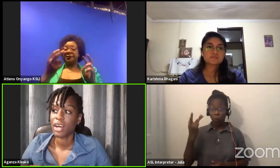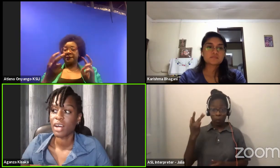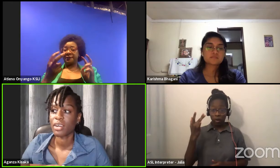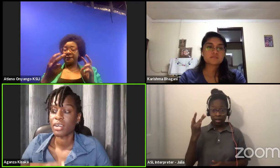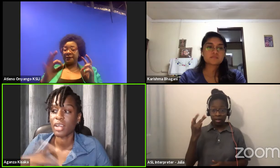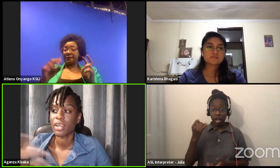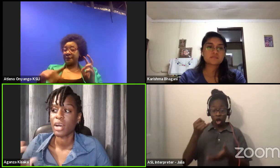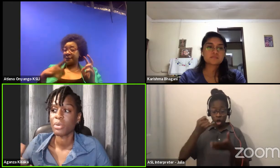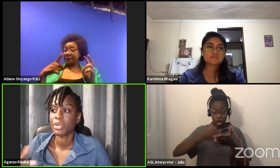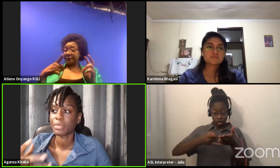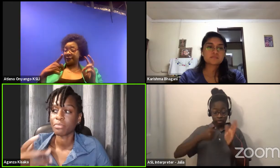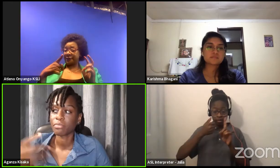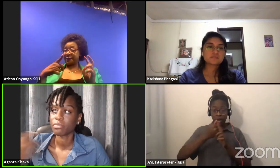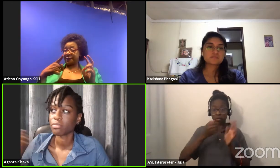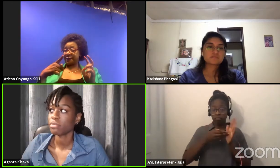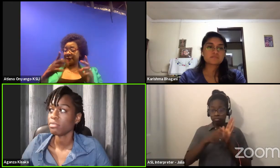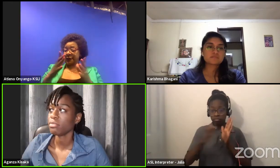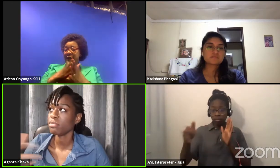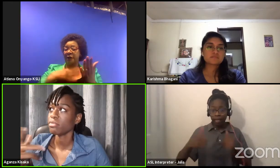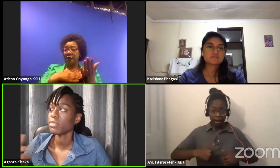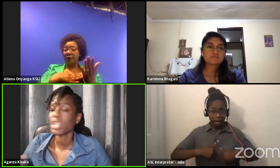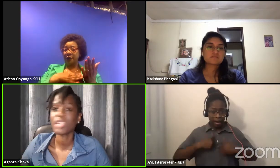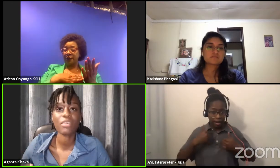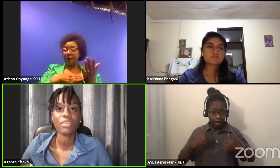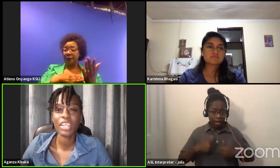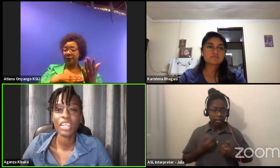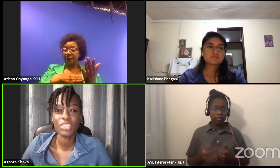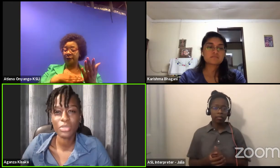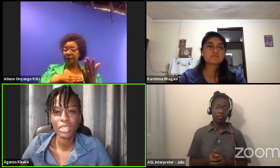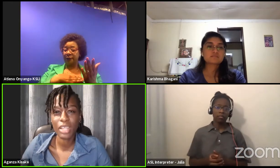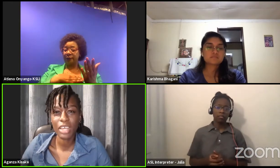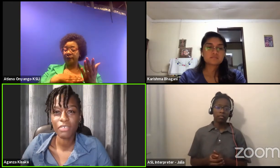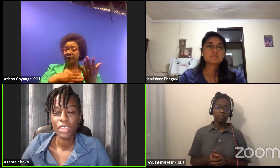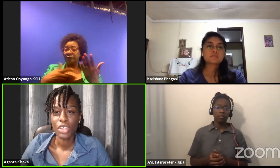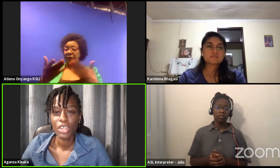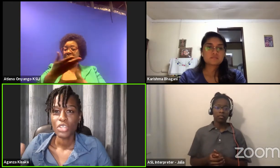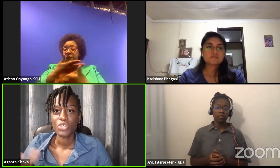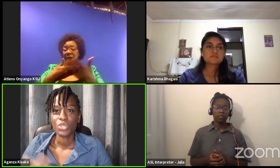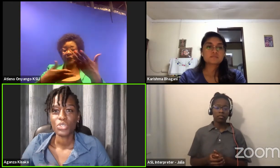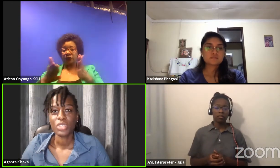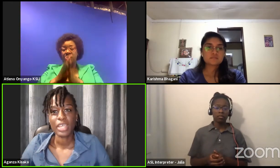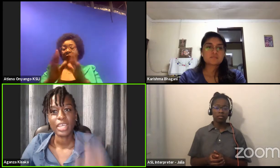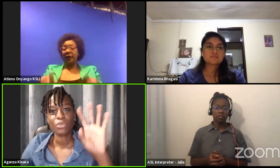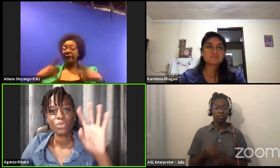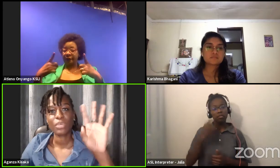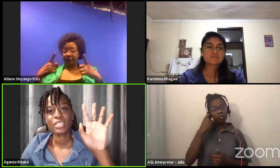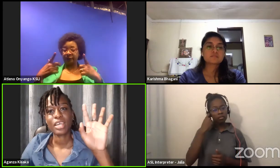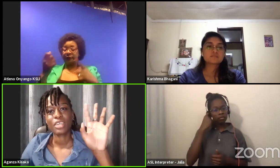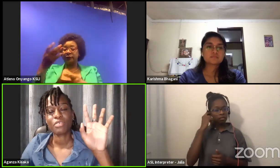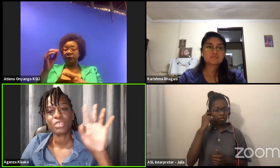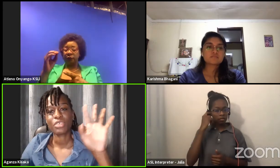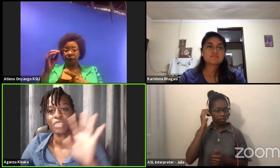and our interactions with life. So to negate one side of yourself